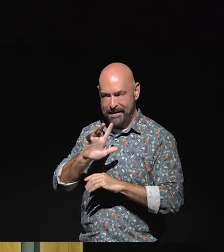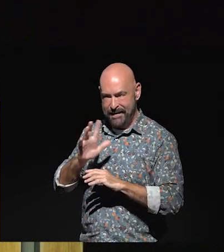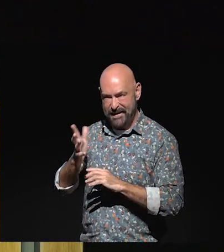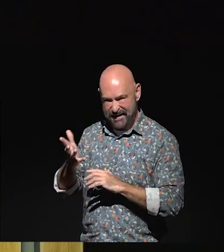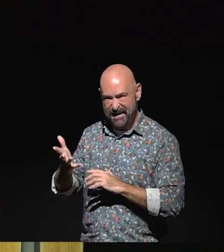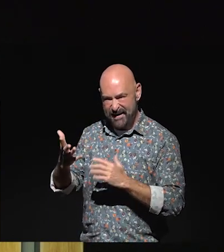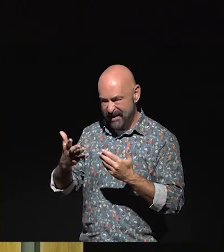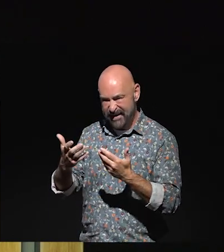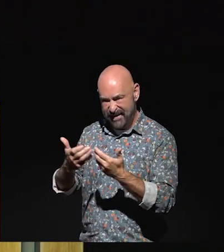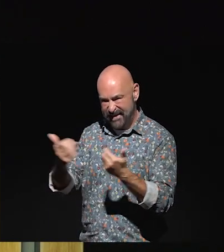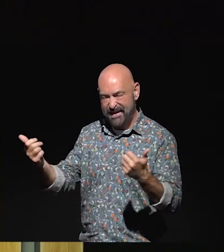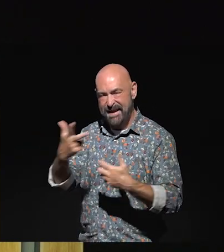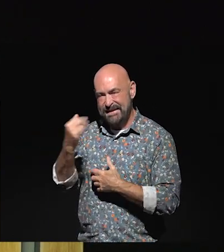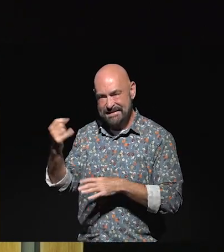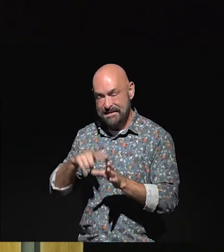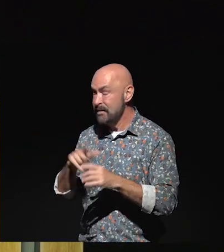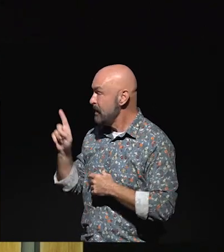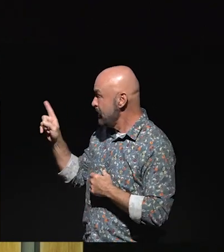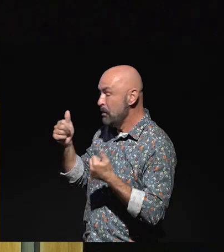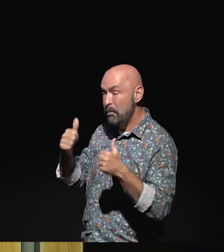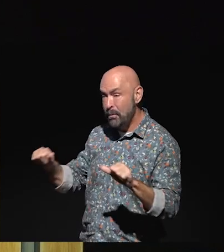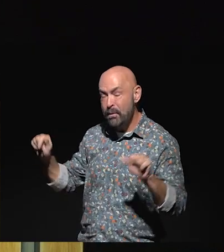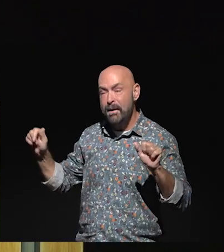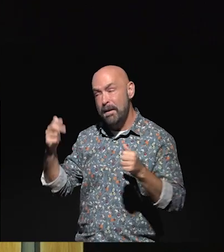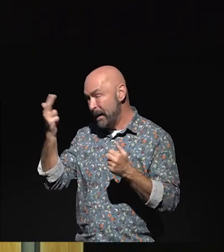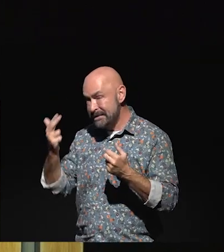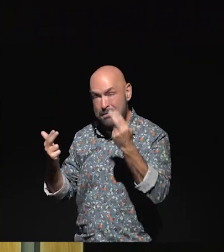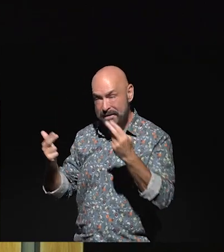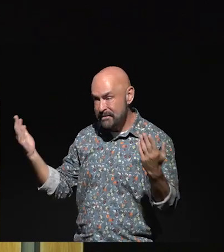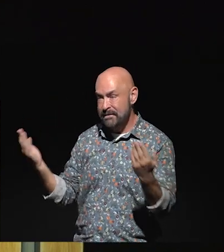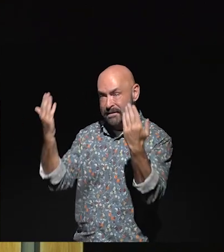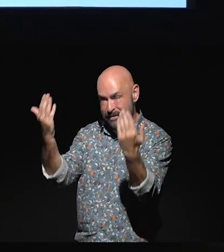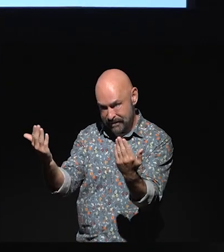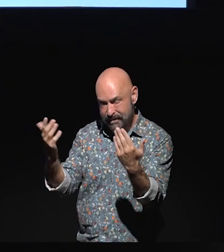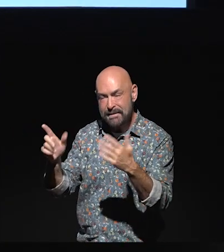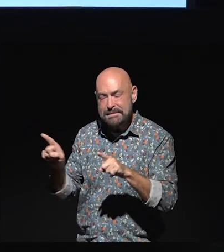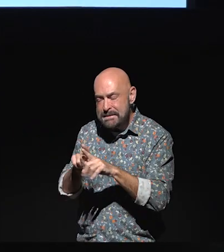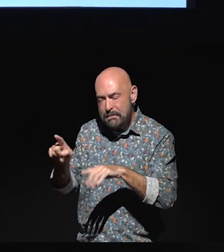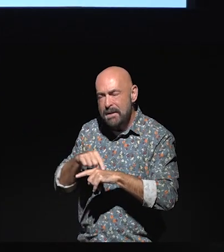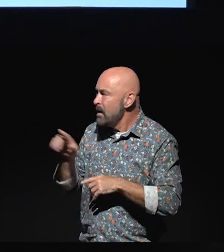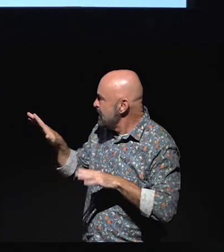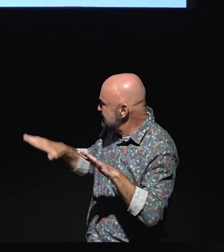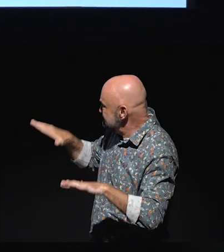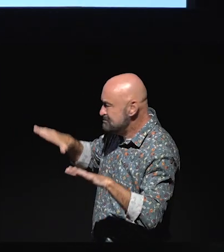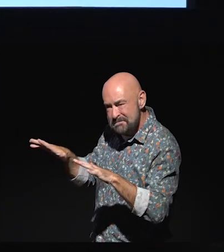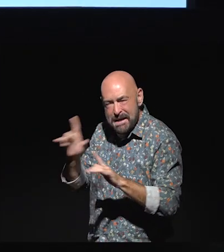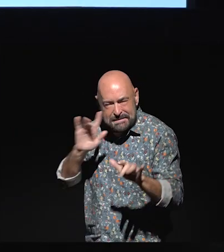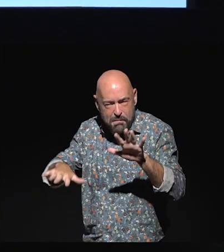for bringing together these two paintings that, at the same time, resemble one another very closely